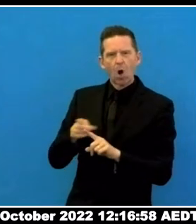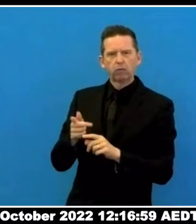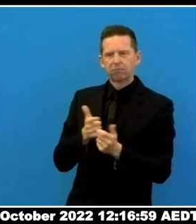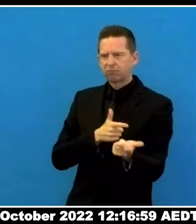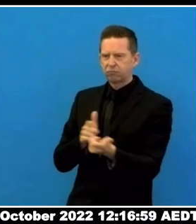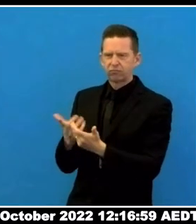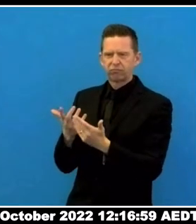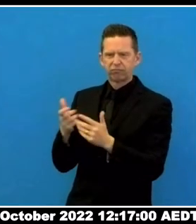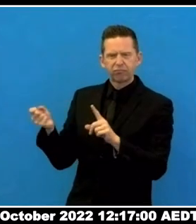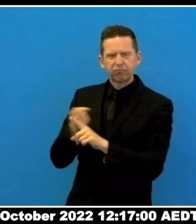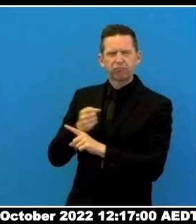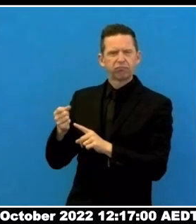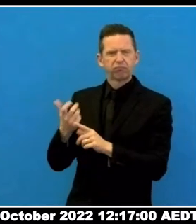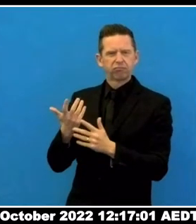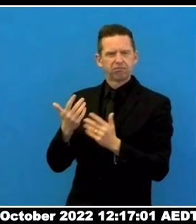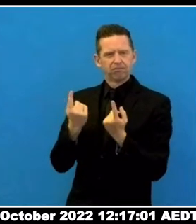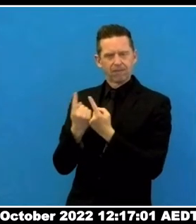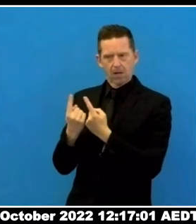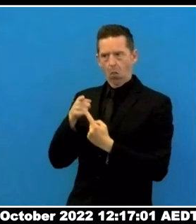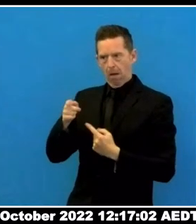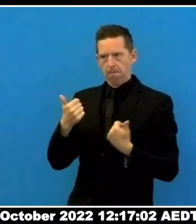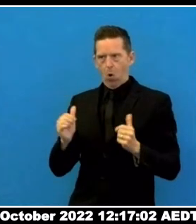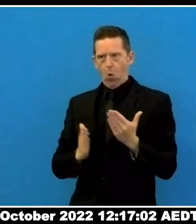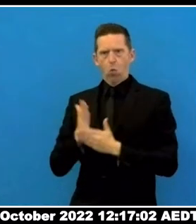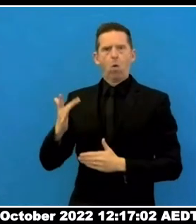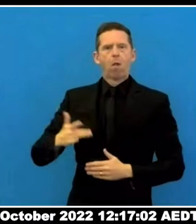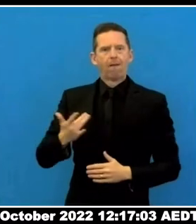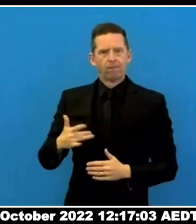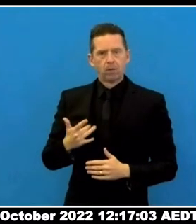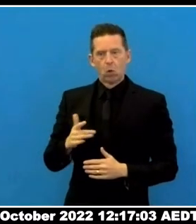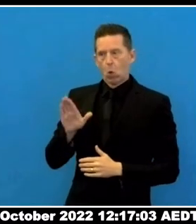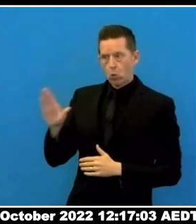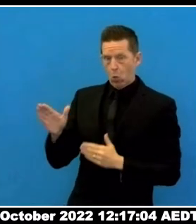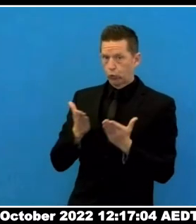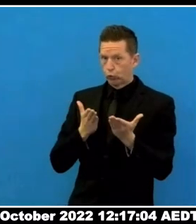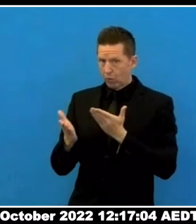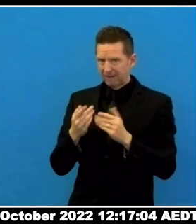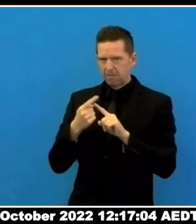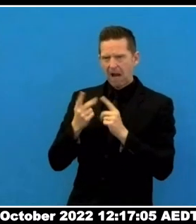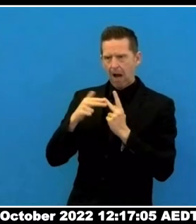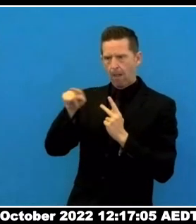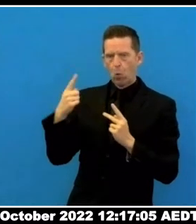And services like Foundation House and other services supporting refugees